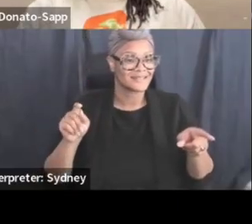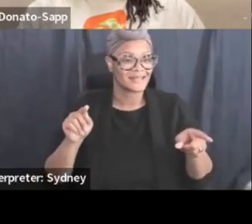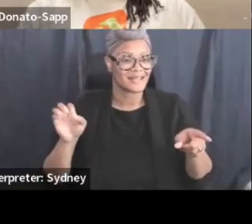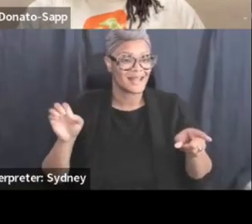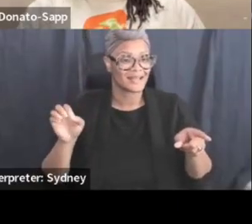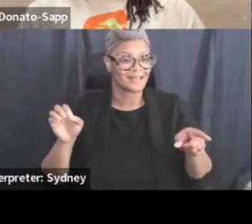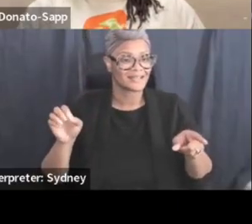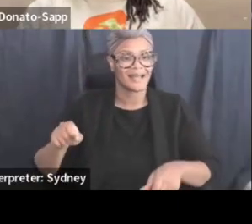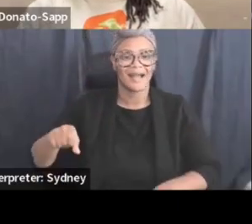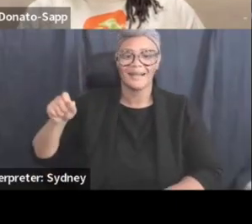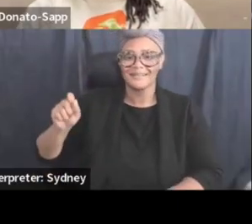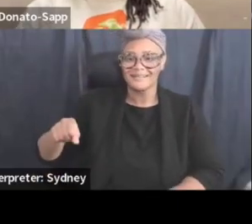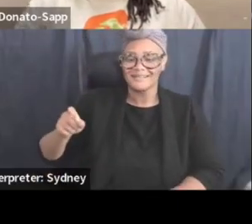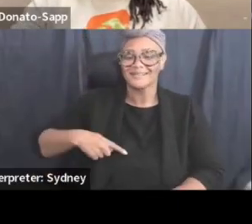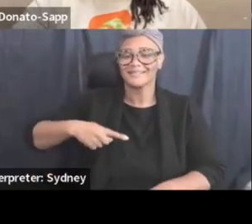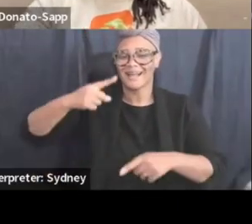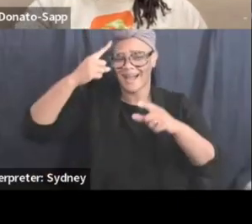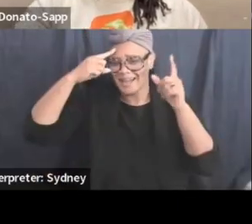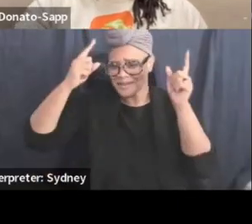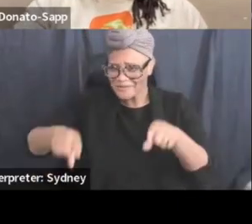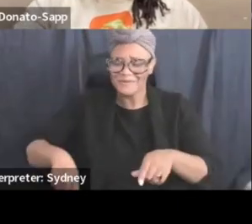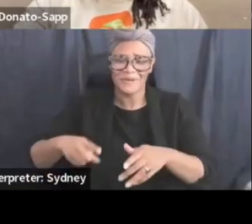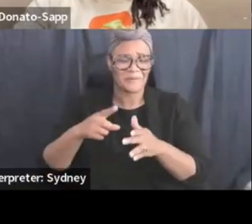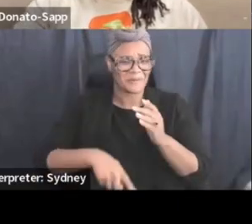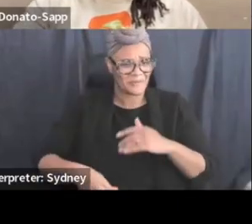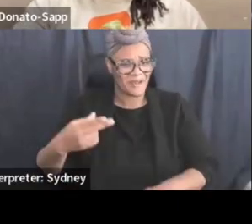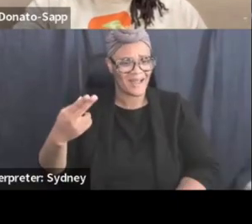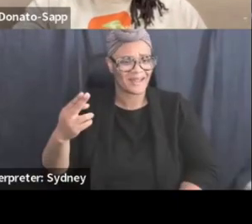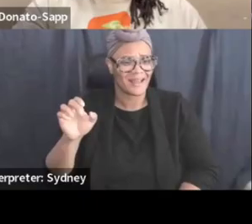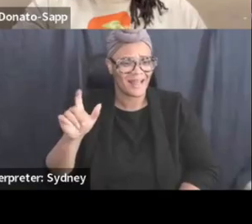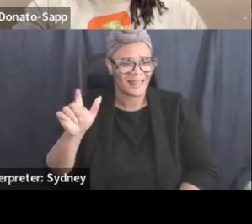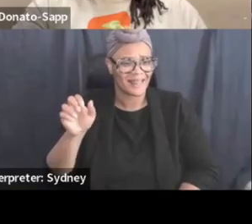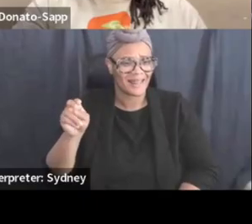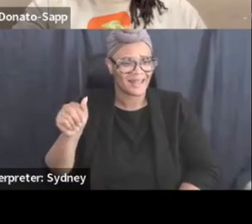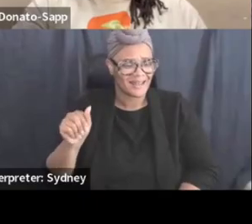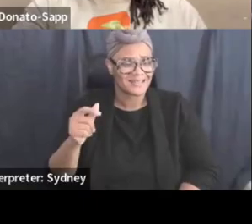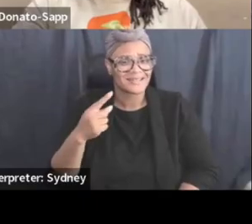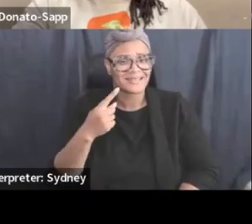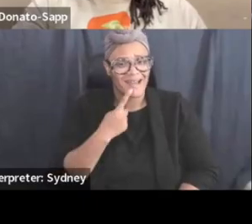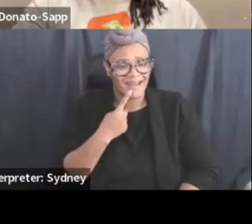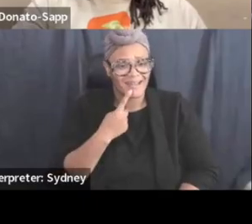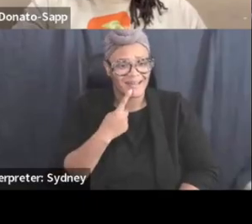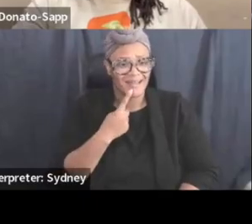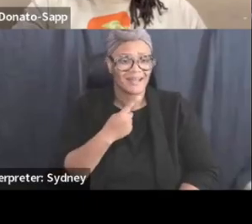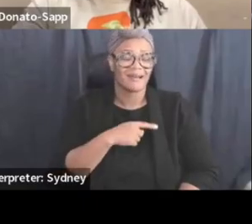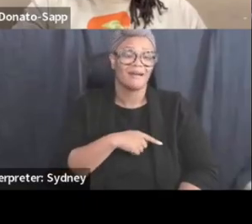part of what Helena said because I was about to say that unfortunately I wish that you know like